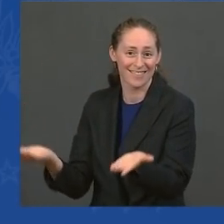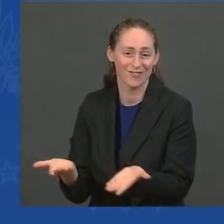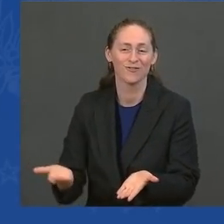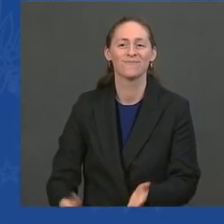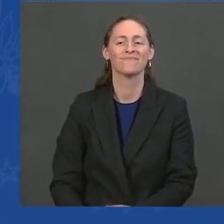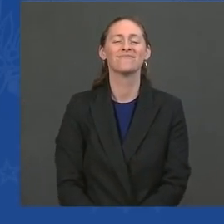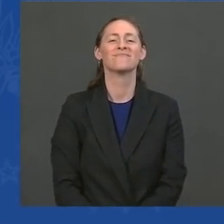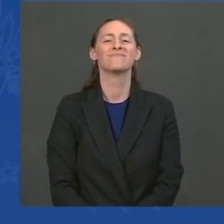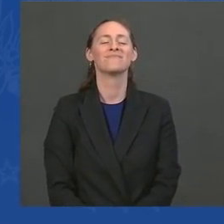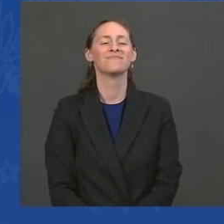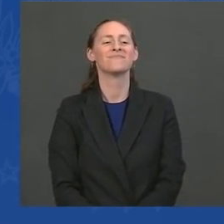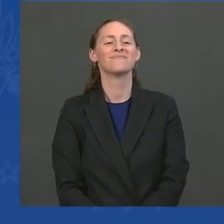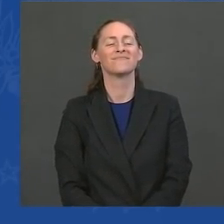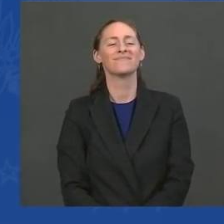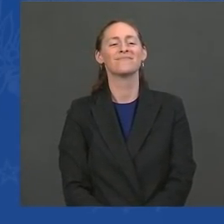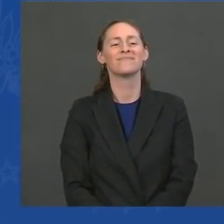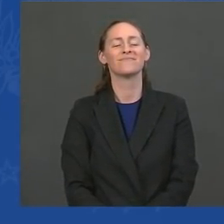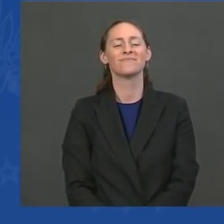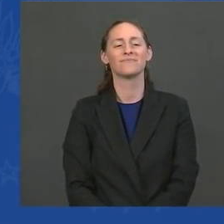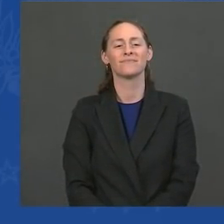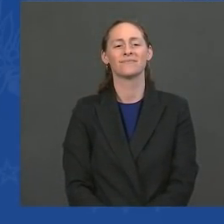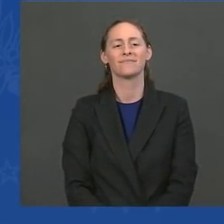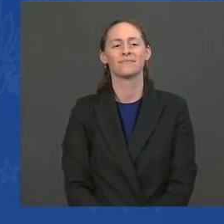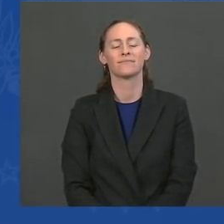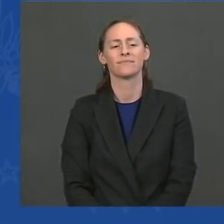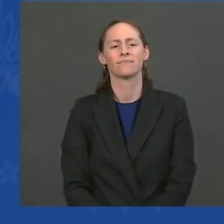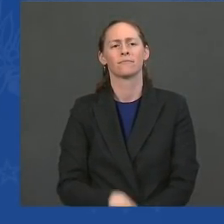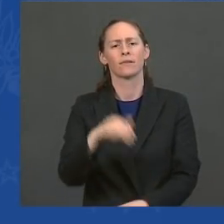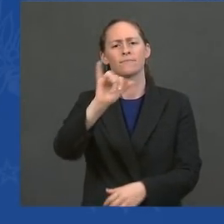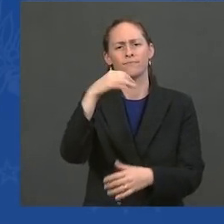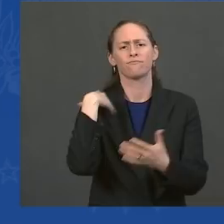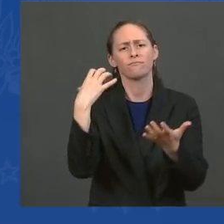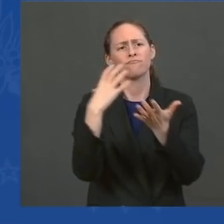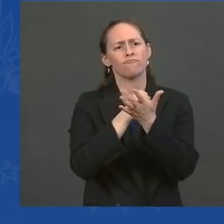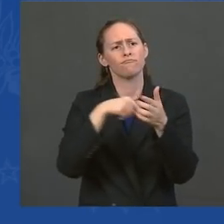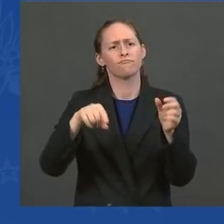I also would like to recognize our international general, president James T. Callahan,